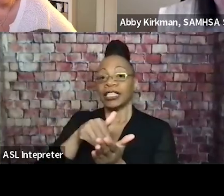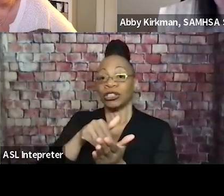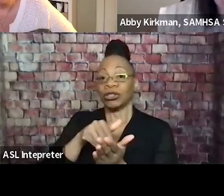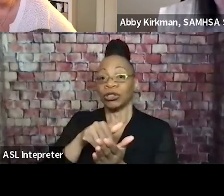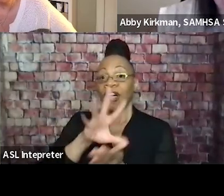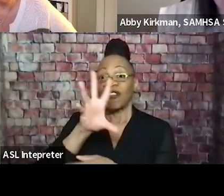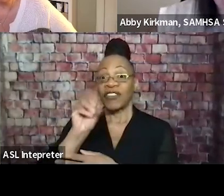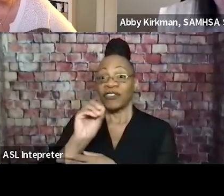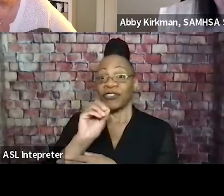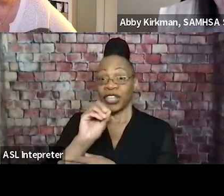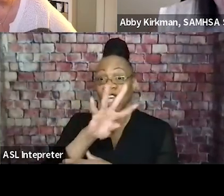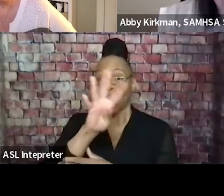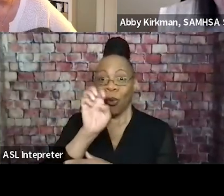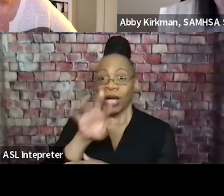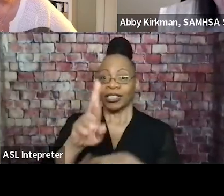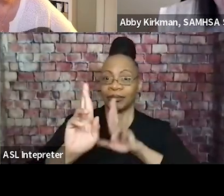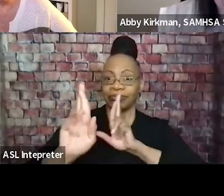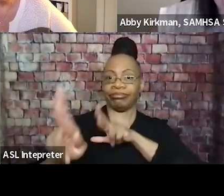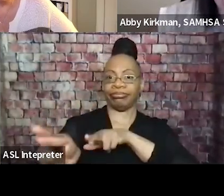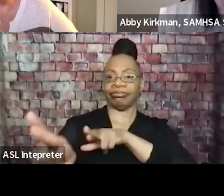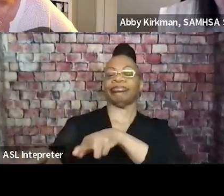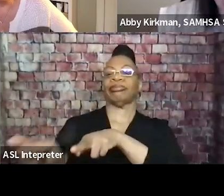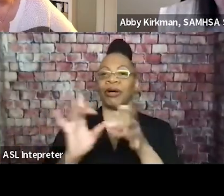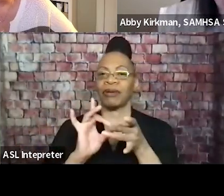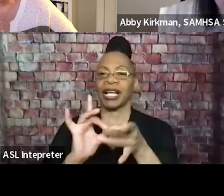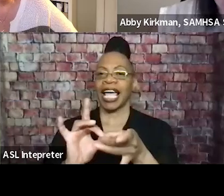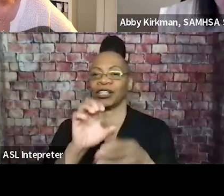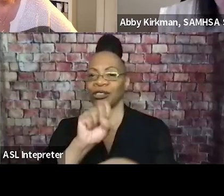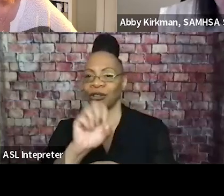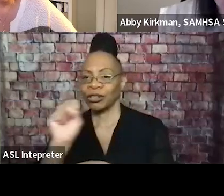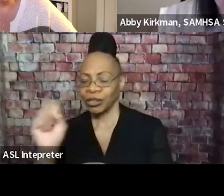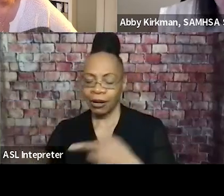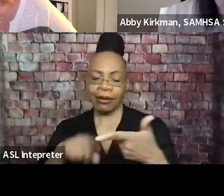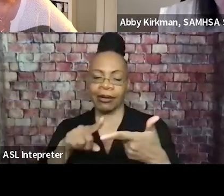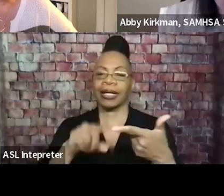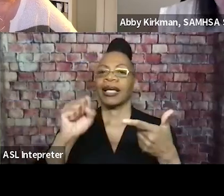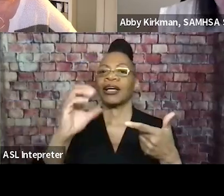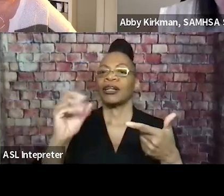50 questions related to Social Security and SOAR and MSRs and everything in between.